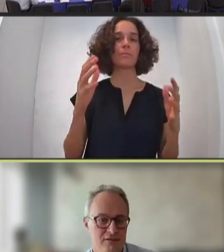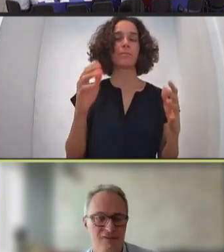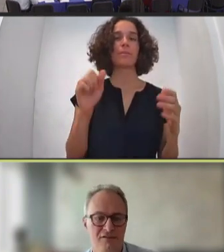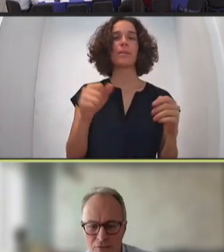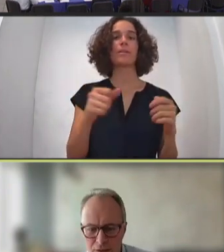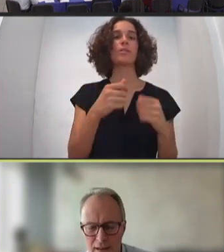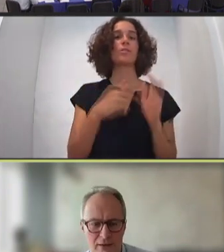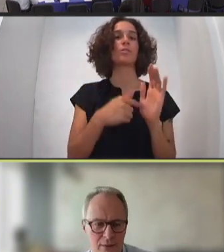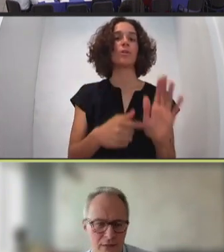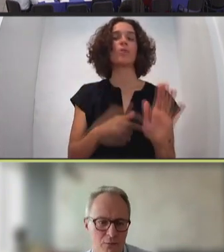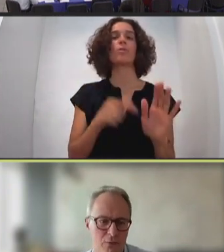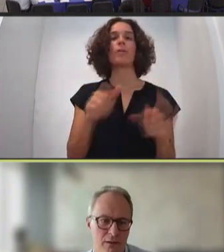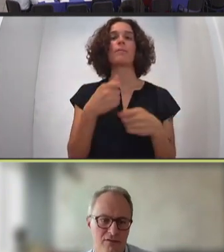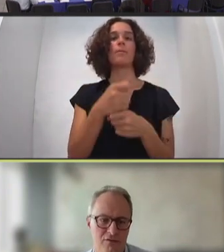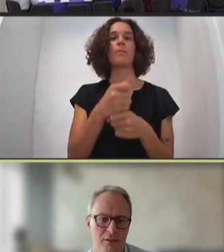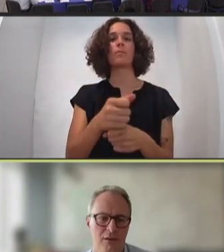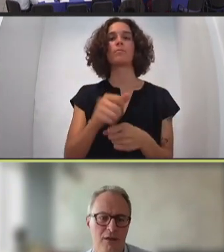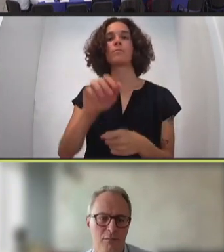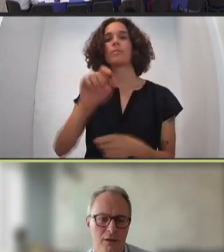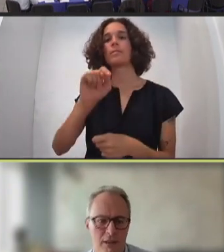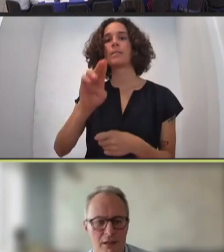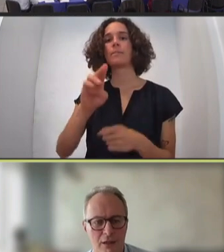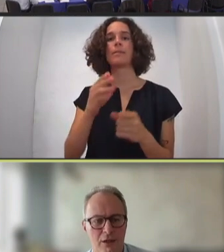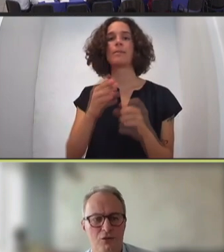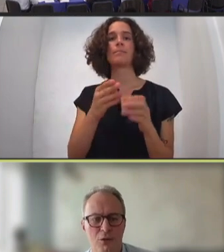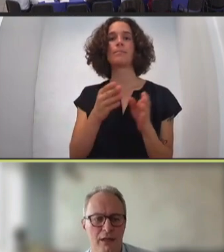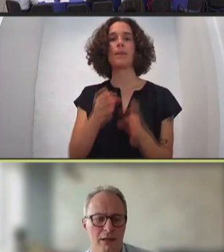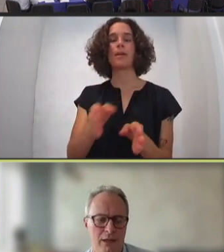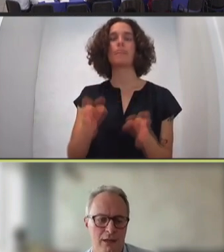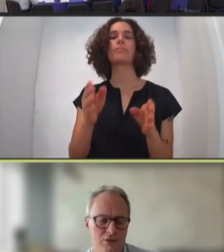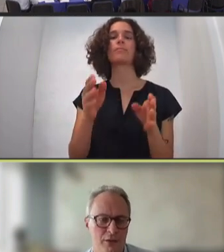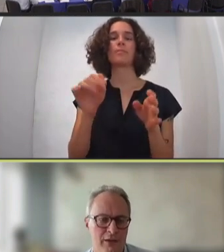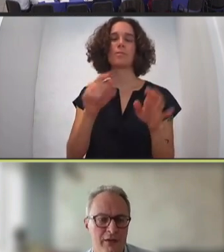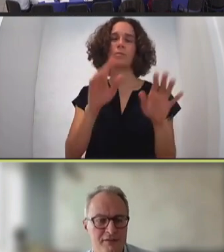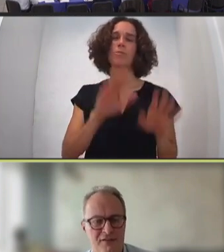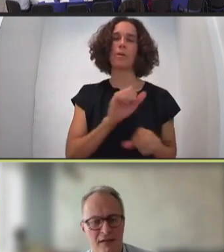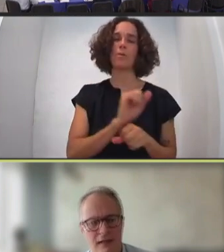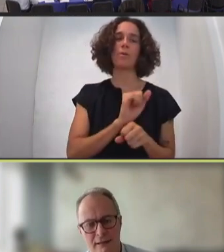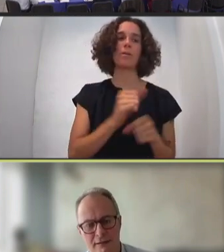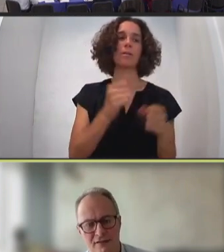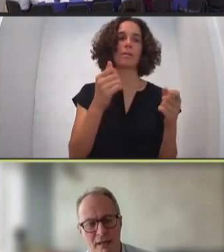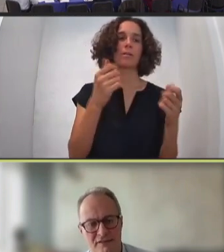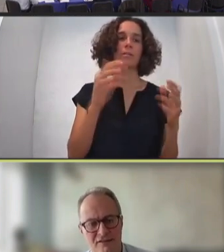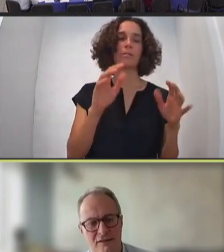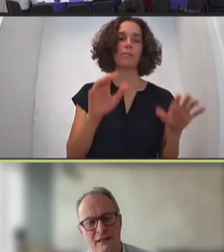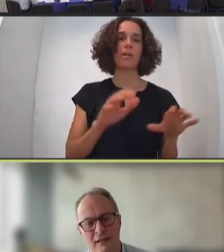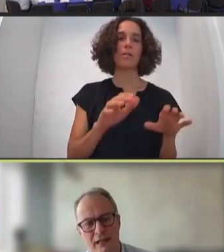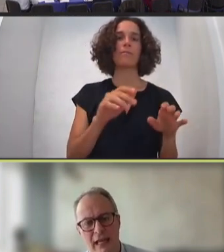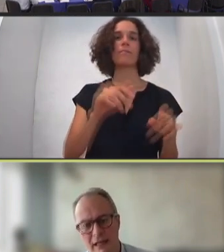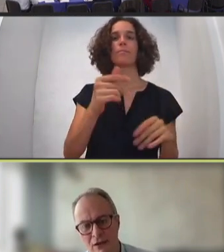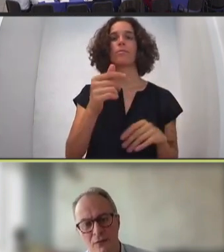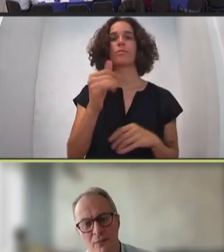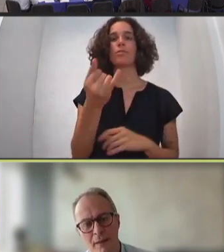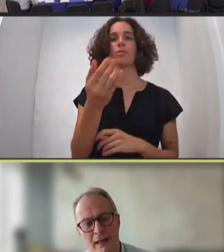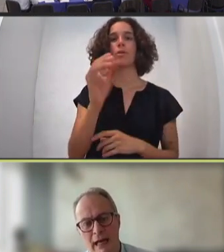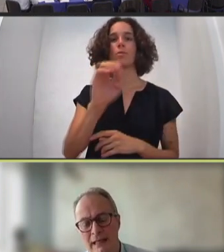This is really a great work. This is one done by Joel Ernst and Sebastien Gagneux. And they